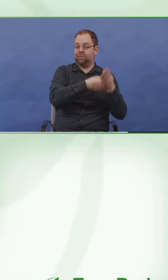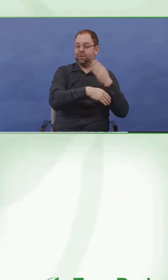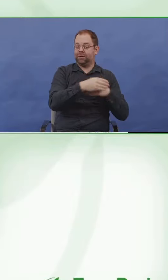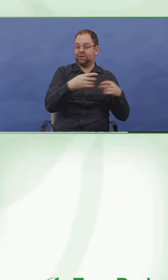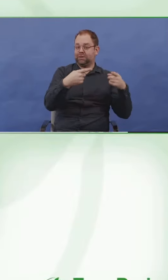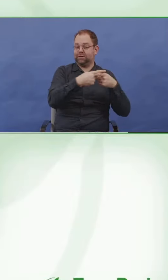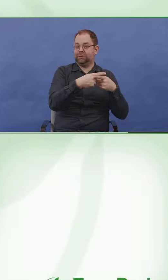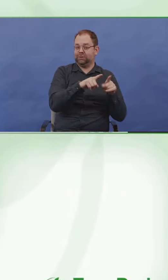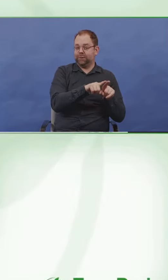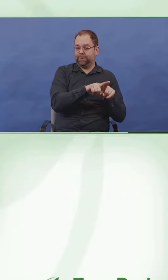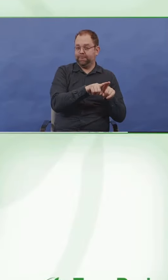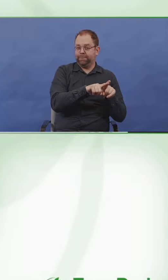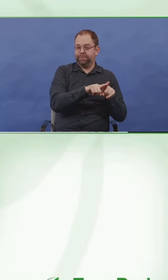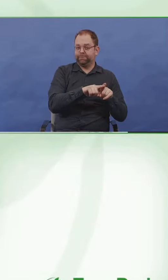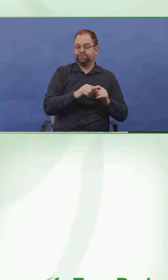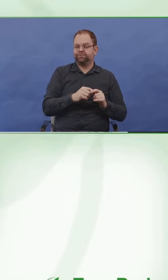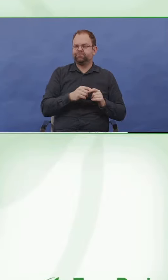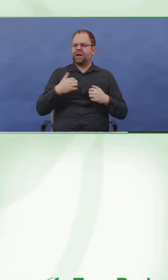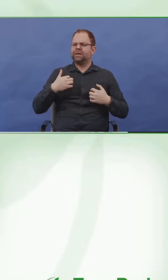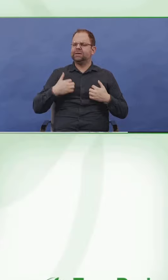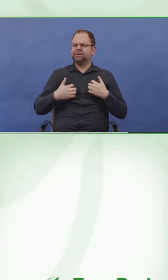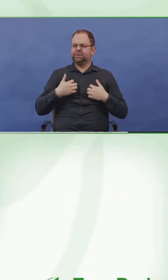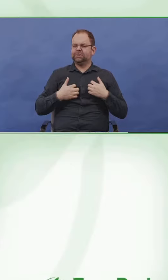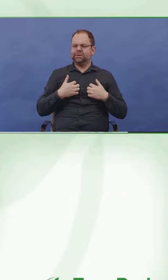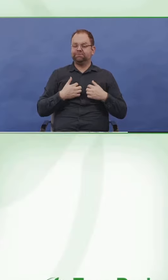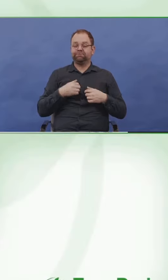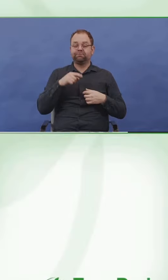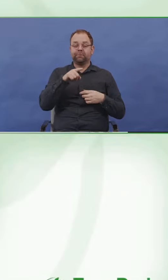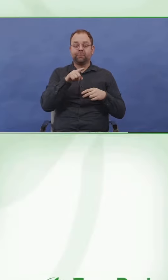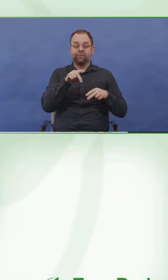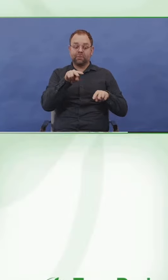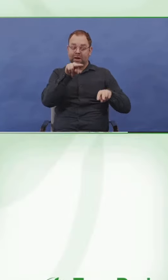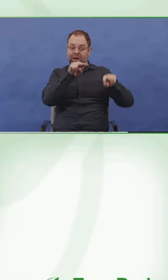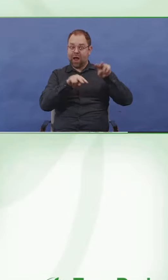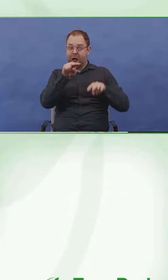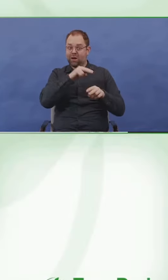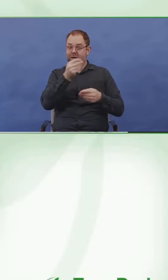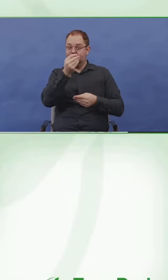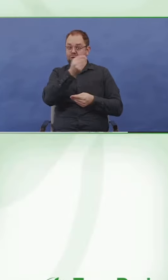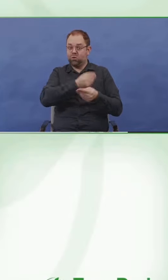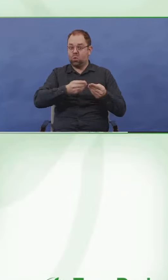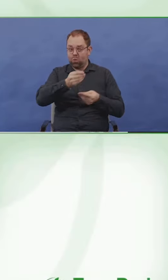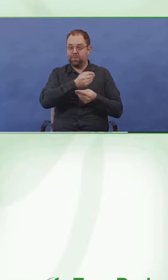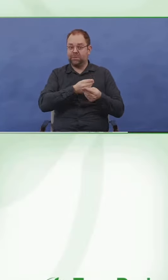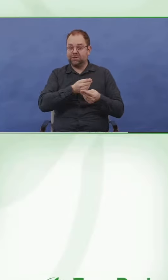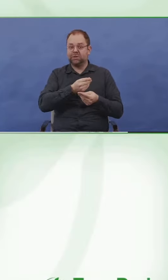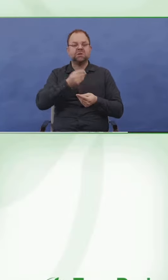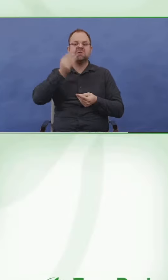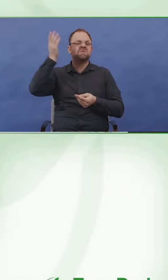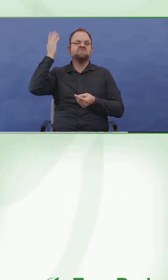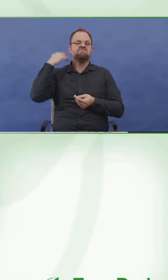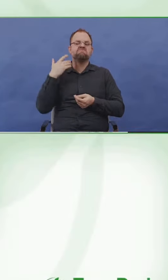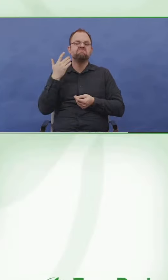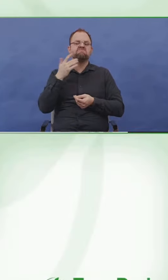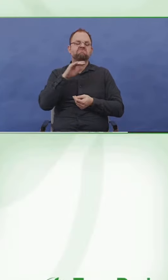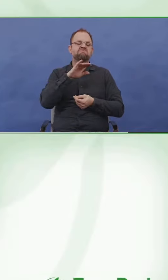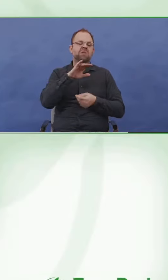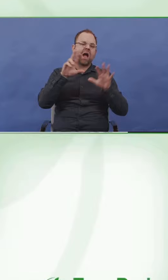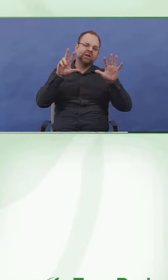Gender equality and the impact the participation of care has on the participation of women in the labour market.